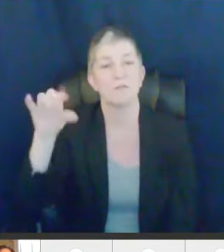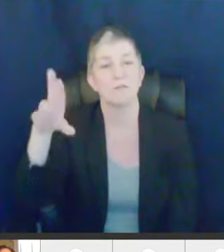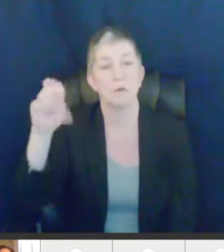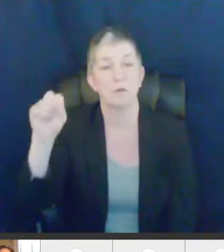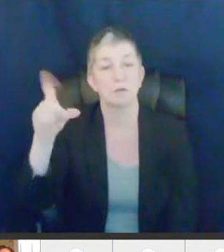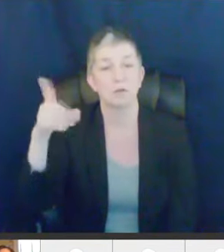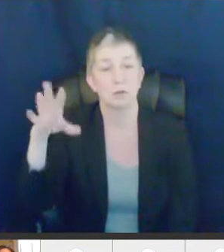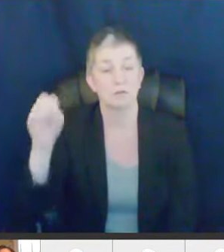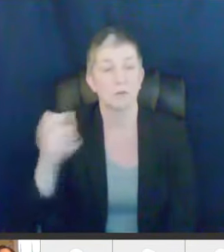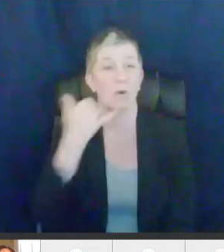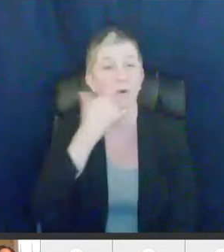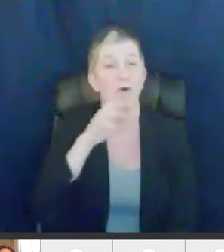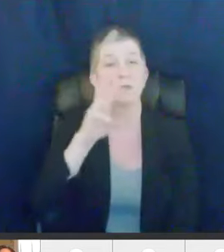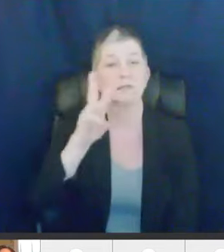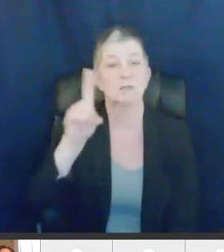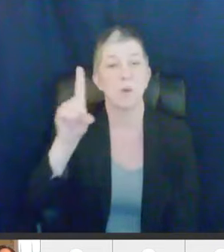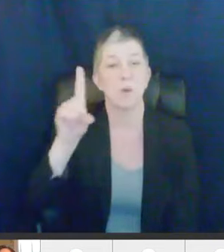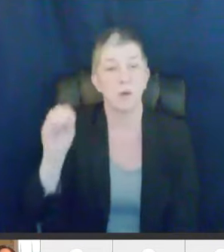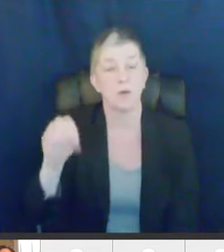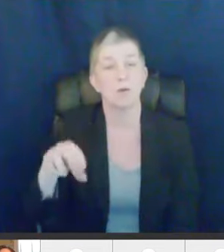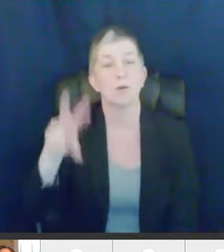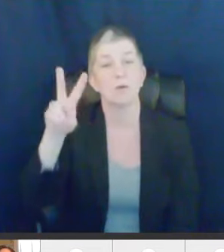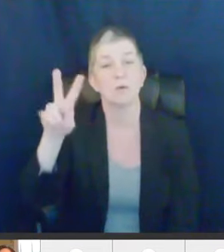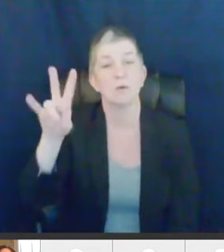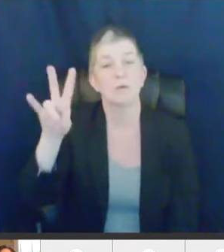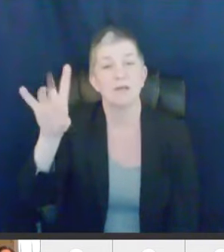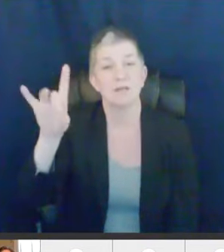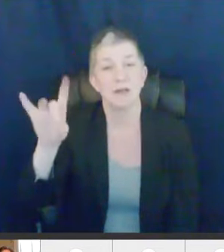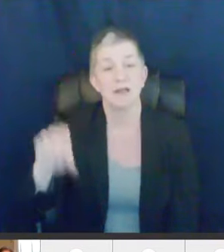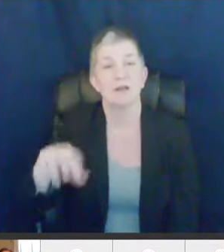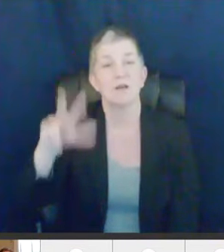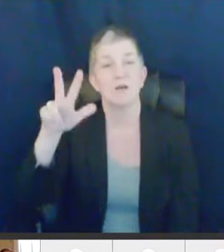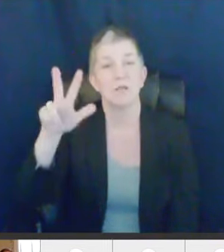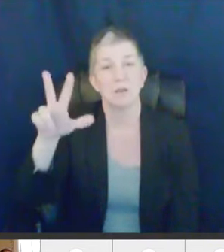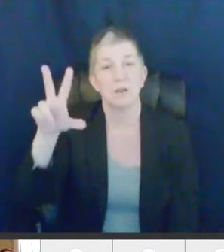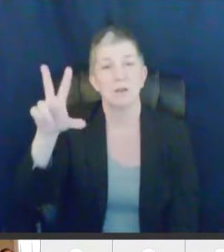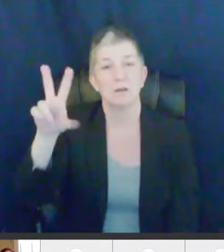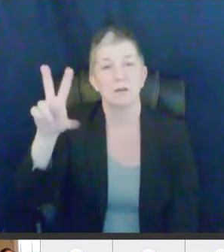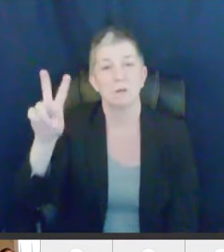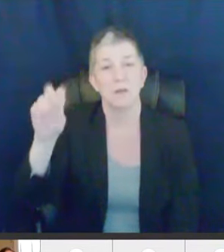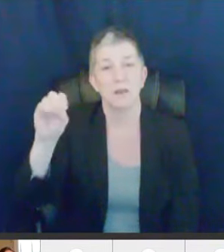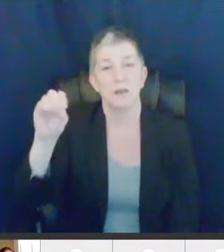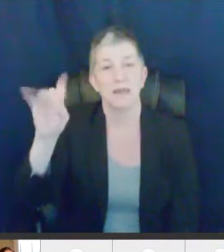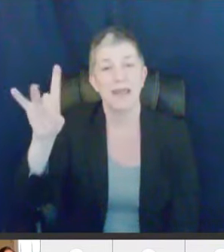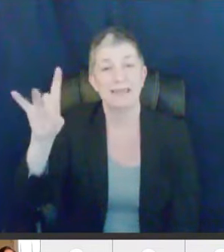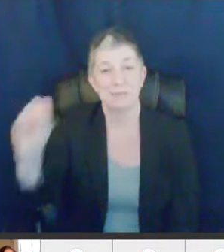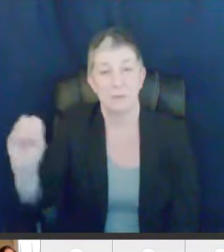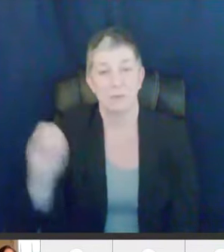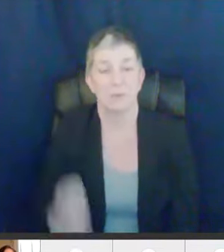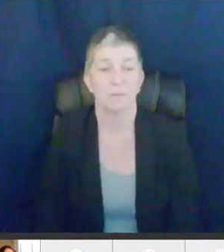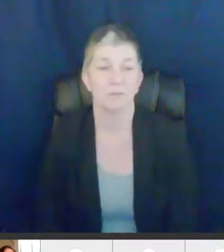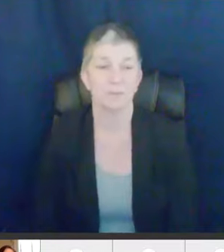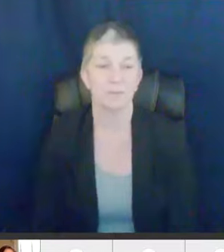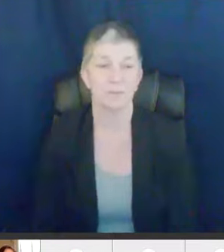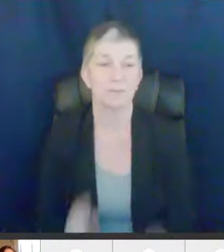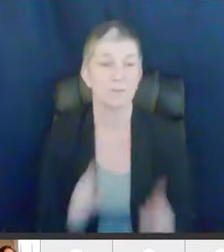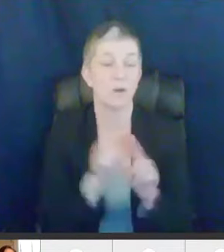610-278-3280 we have also had at least one media report